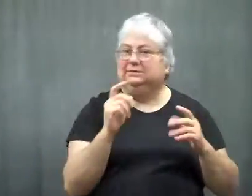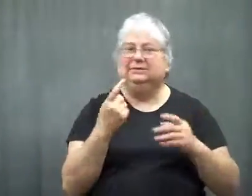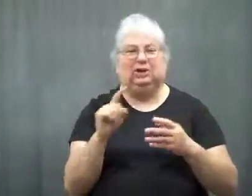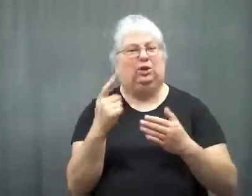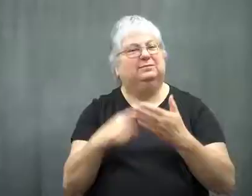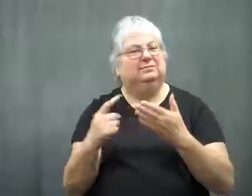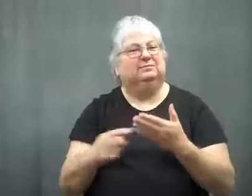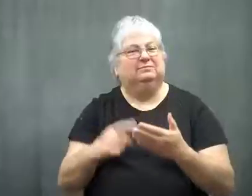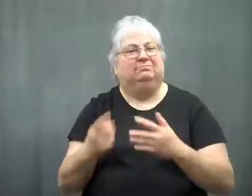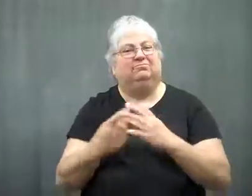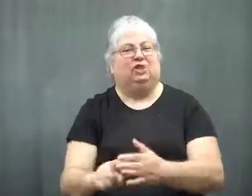The investigation had started then.